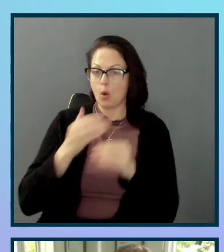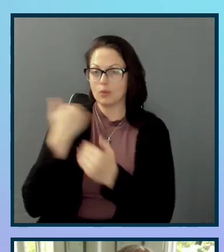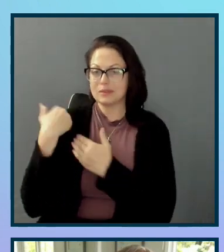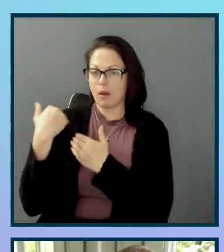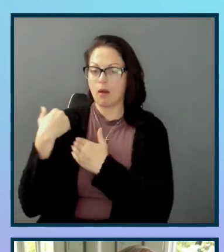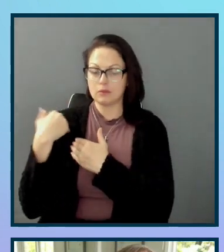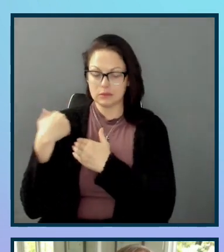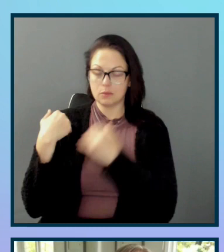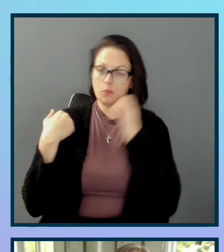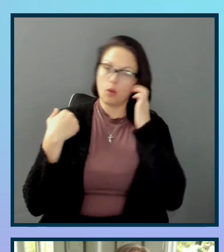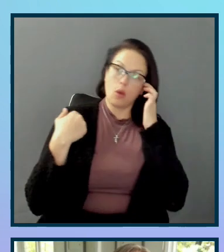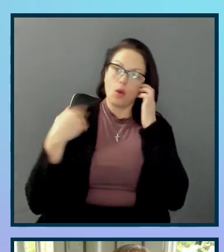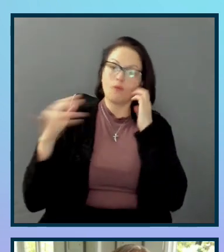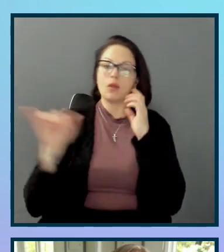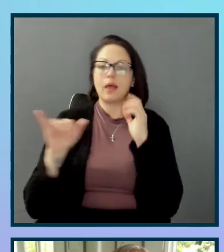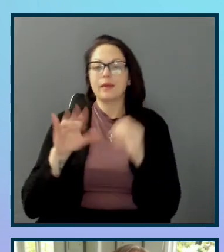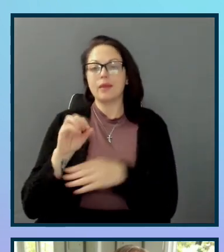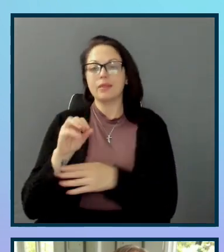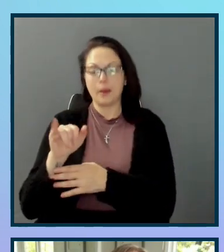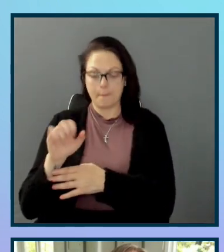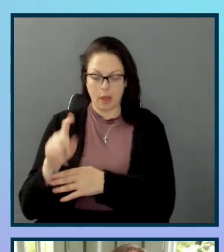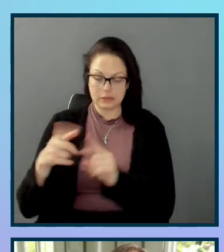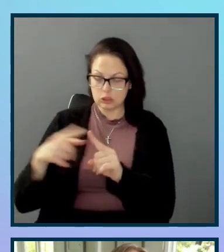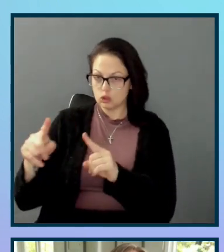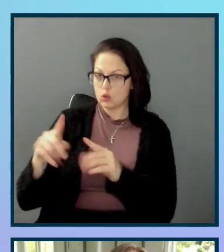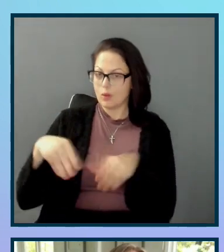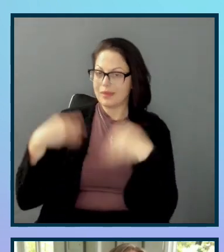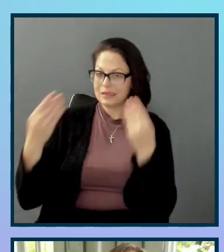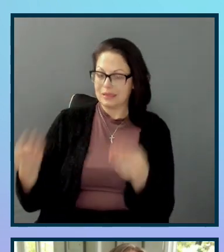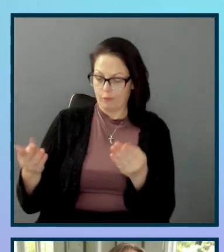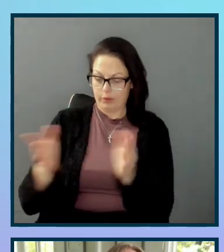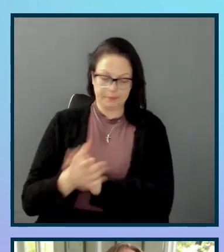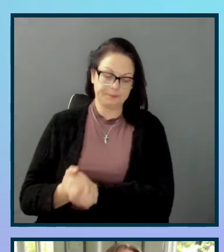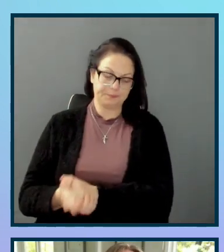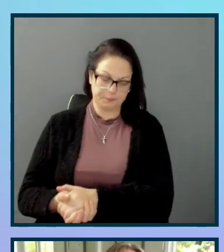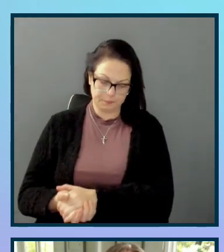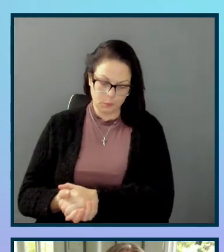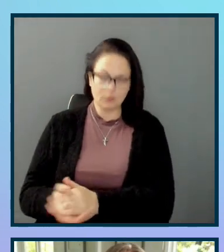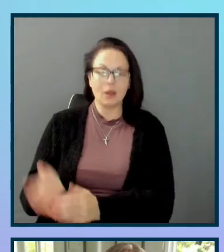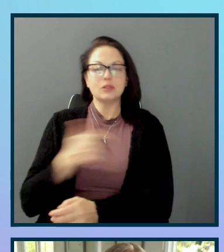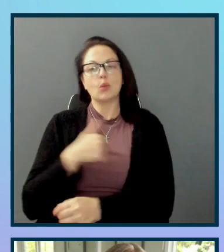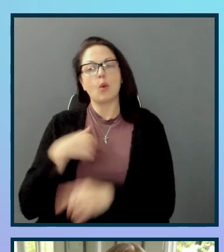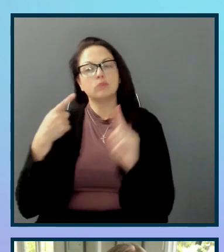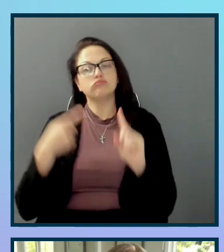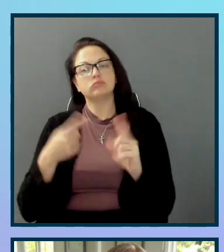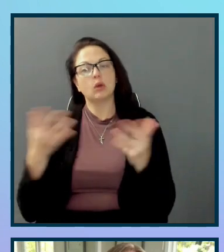where they're going from the composite to delivery. And so what we're really targeting is this branch downstairs.